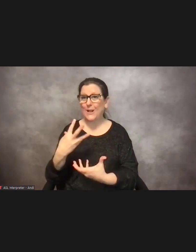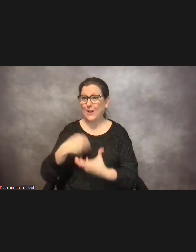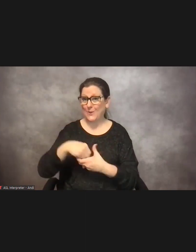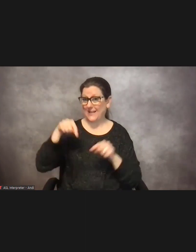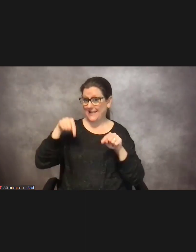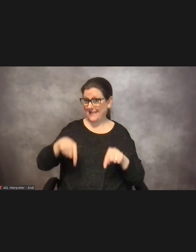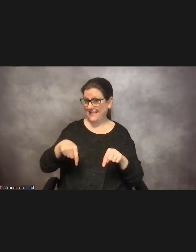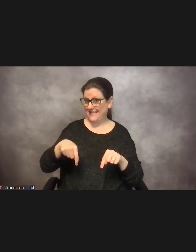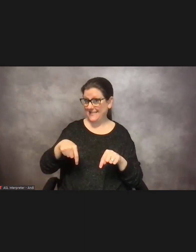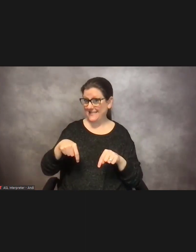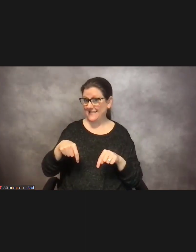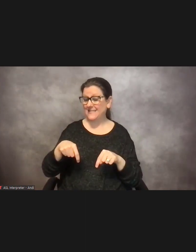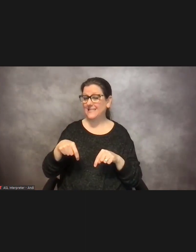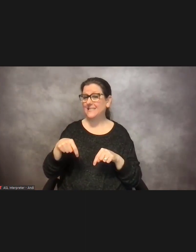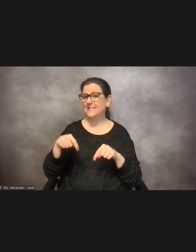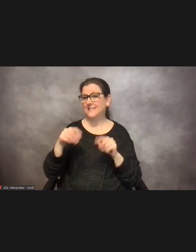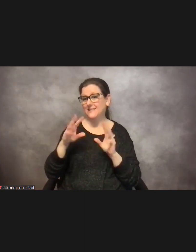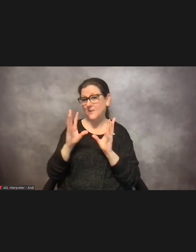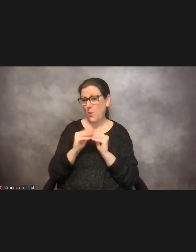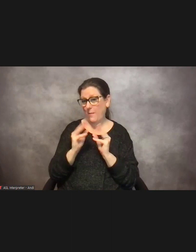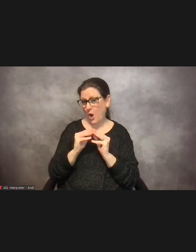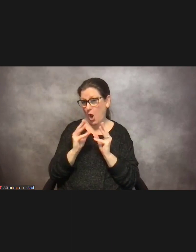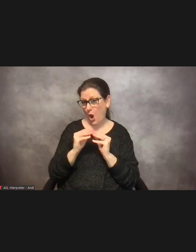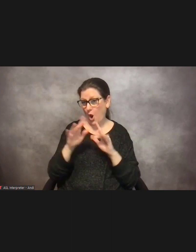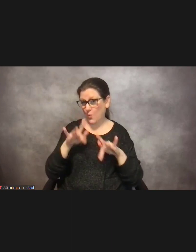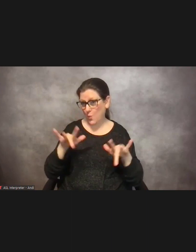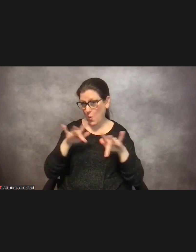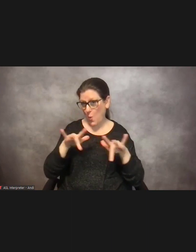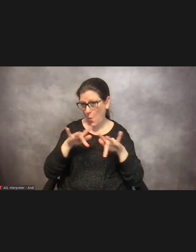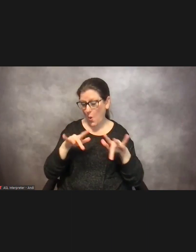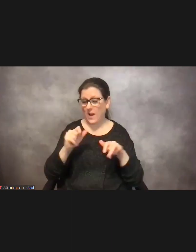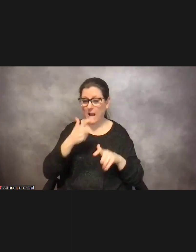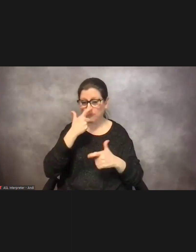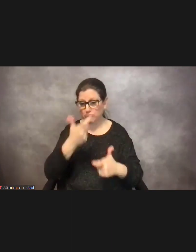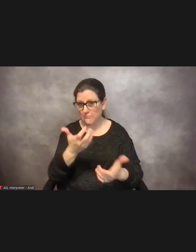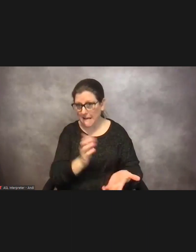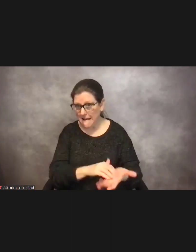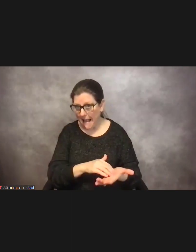resources, including this webinar recording for you to review again,